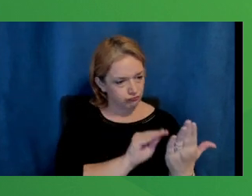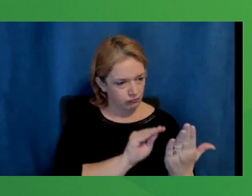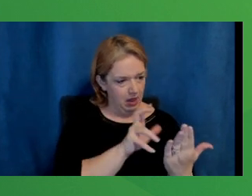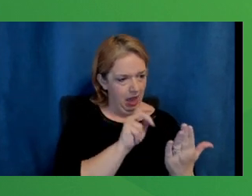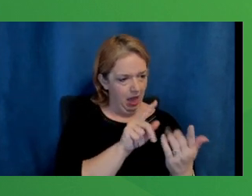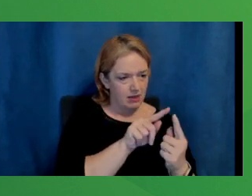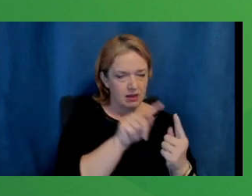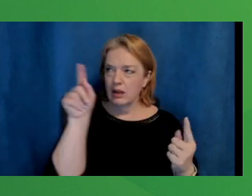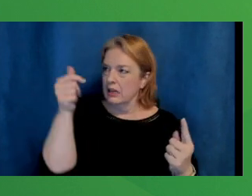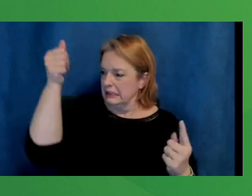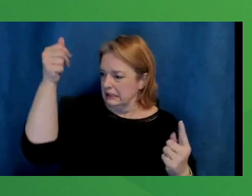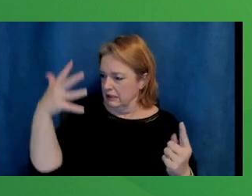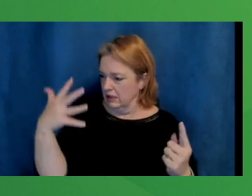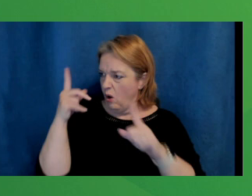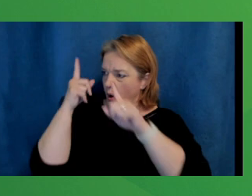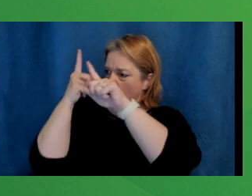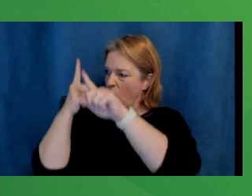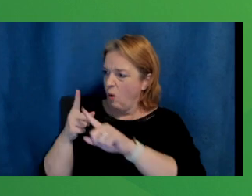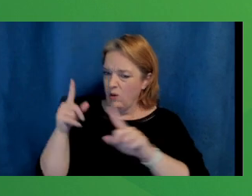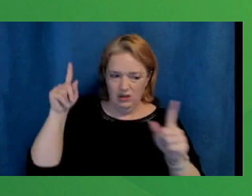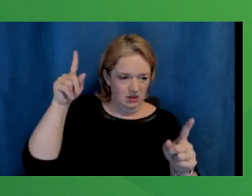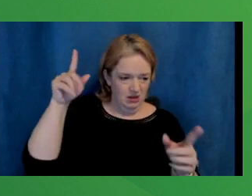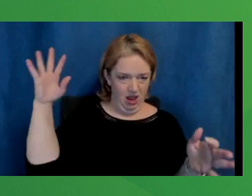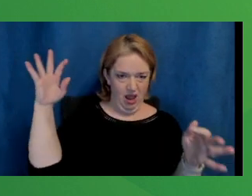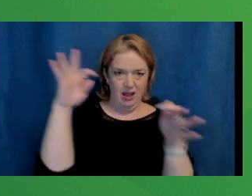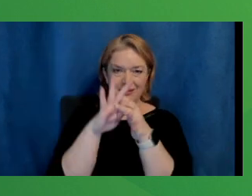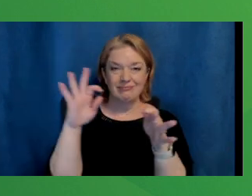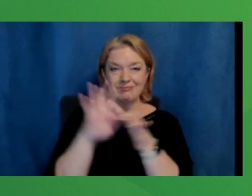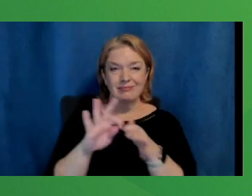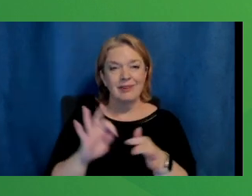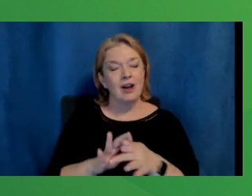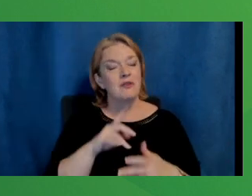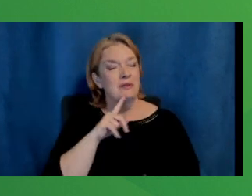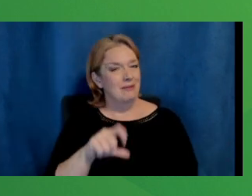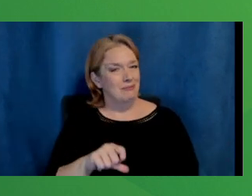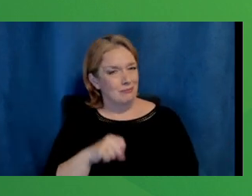environments would actually fit into, and I was so proud of them for doing so. Next slide, please.